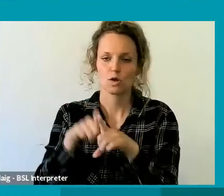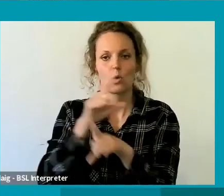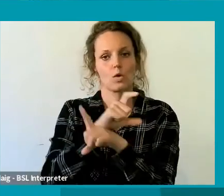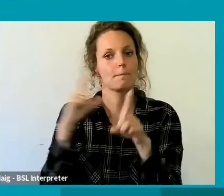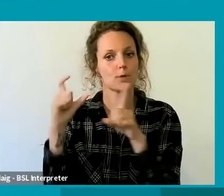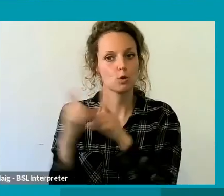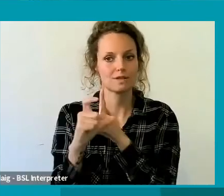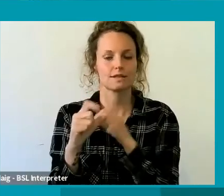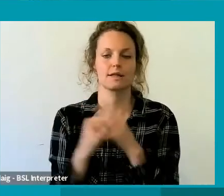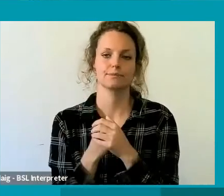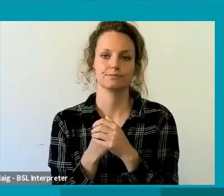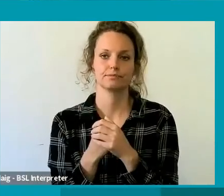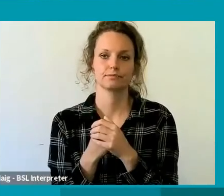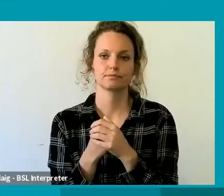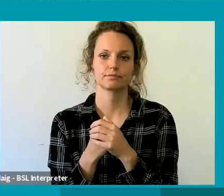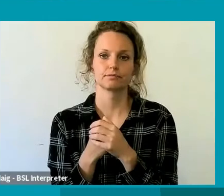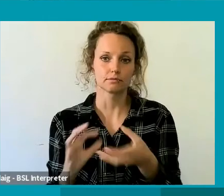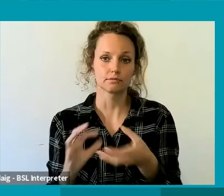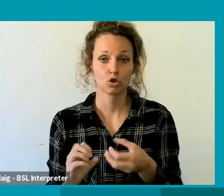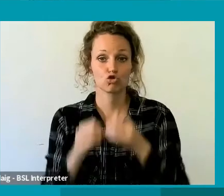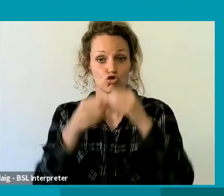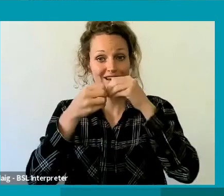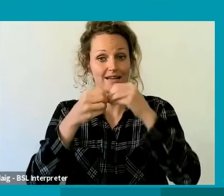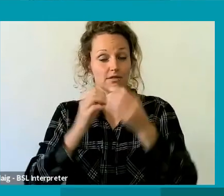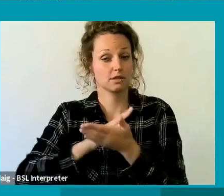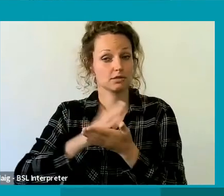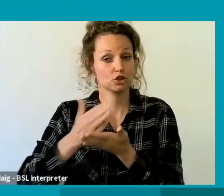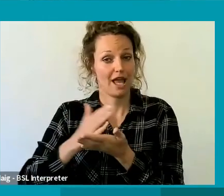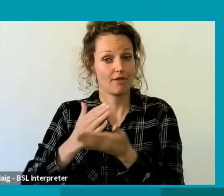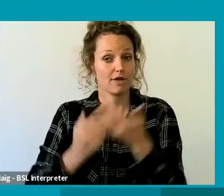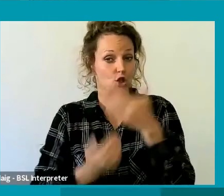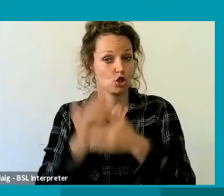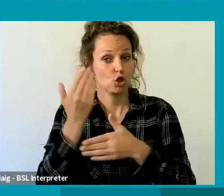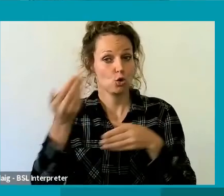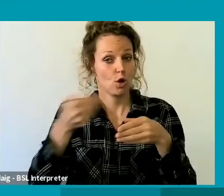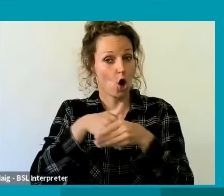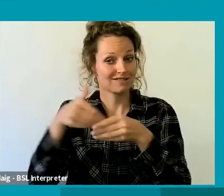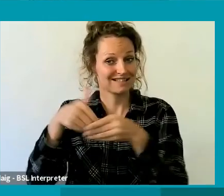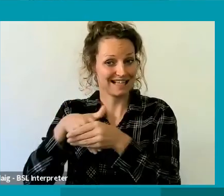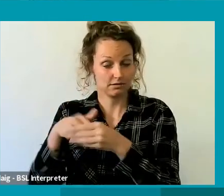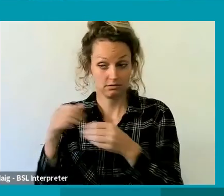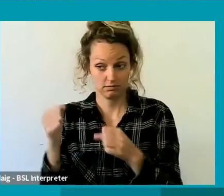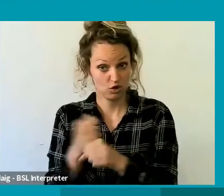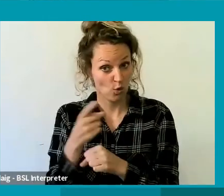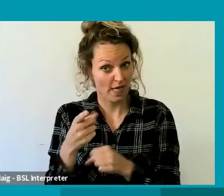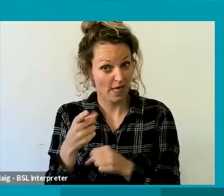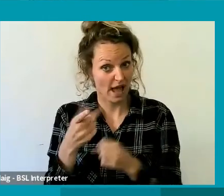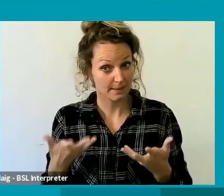What about creating and sharing new content? Do you do that at the moment? What kind of posts and articles